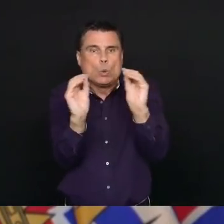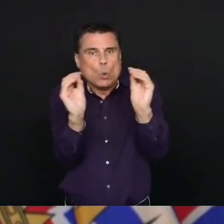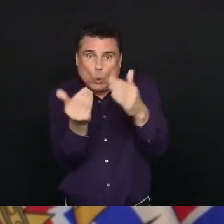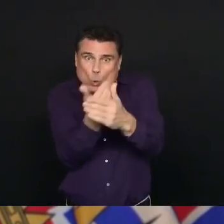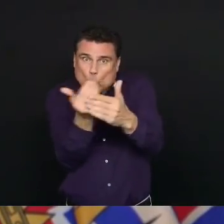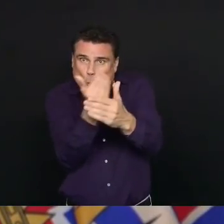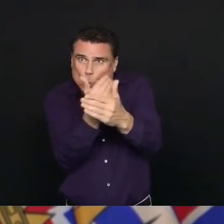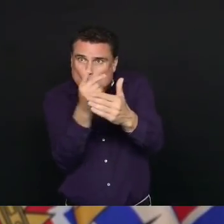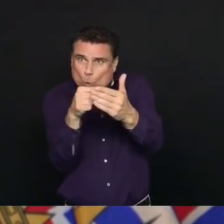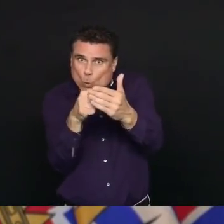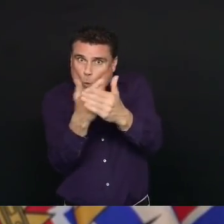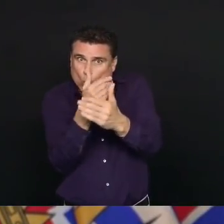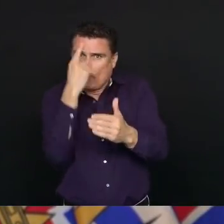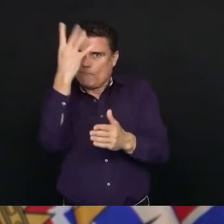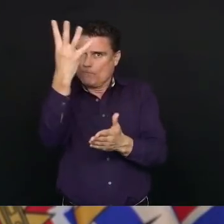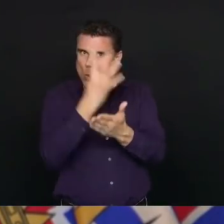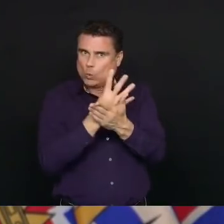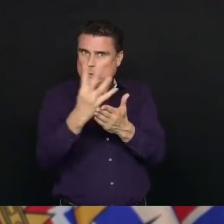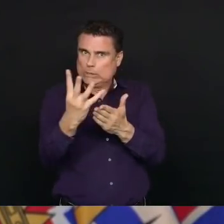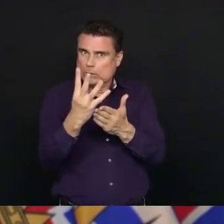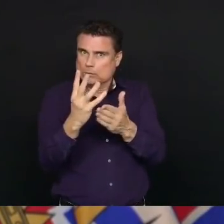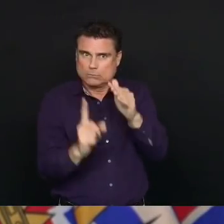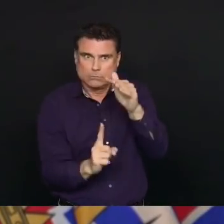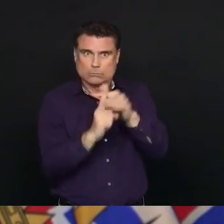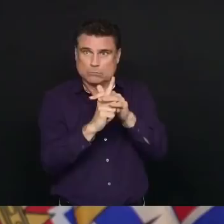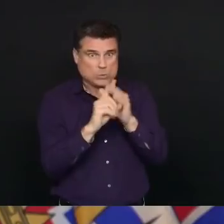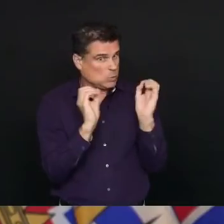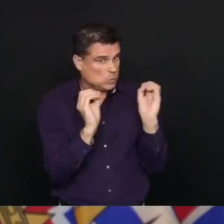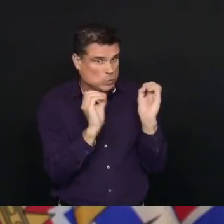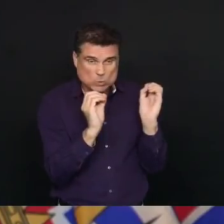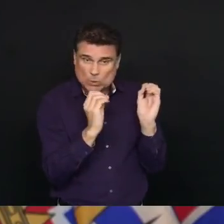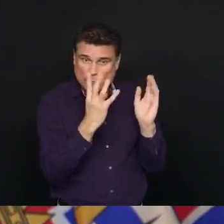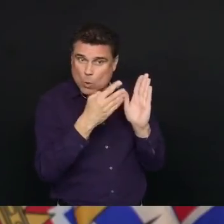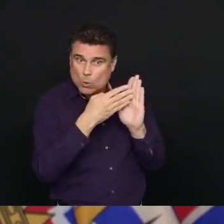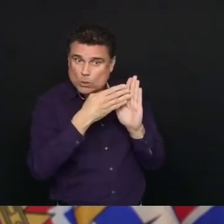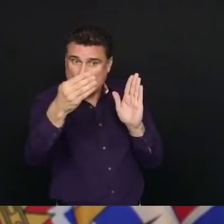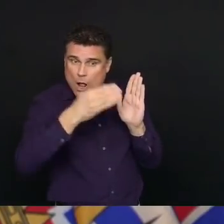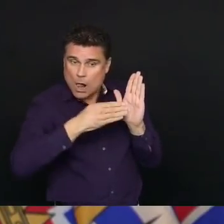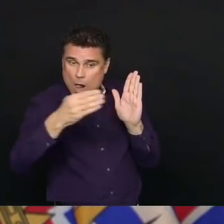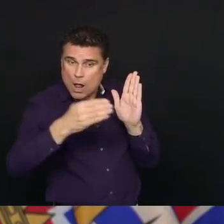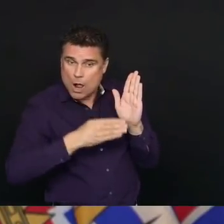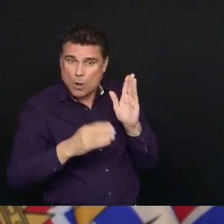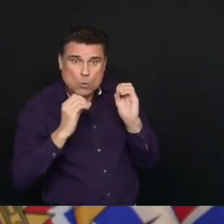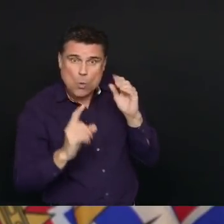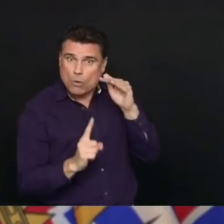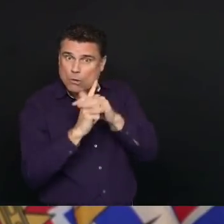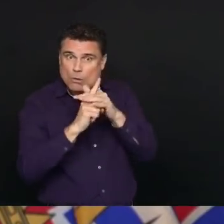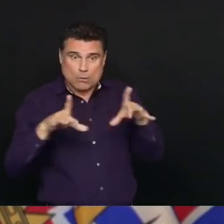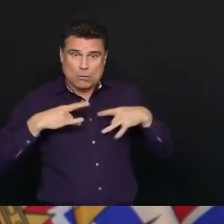for two incubation periods. So we've had for long-term care outbreaks that have been declared over because there have been no additional